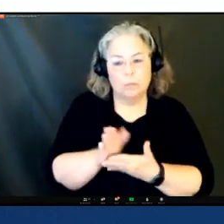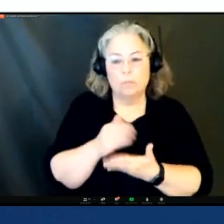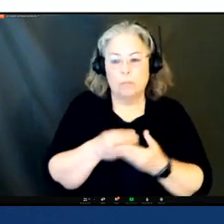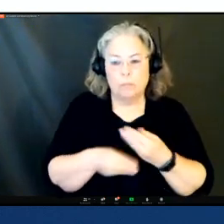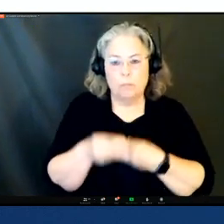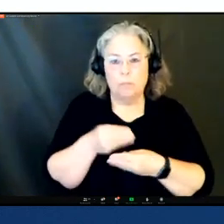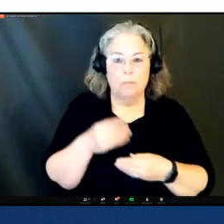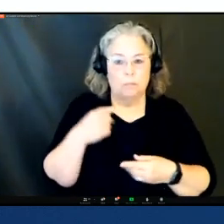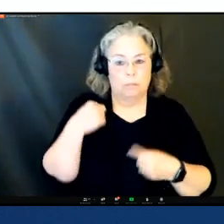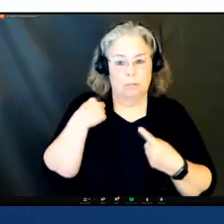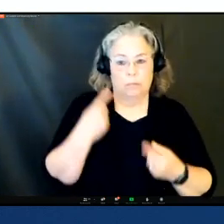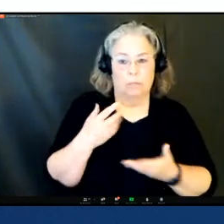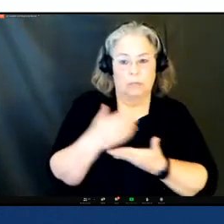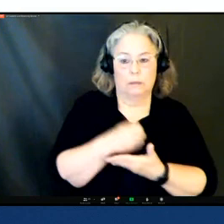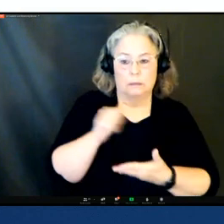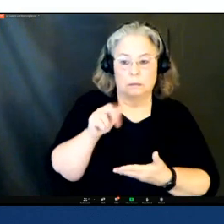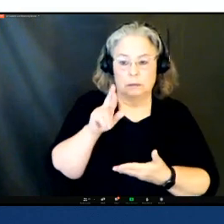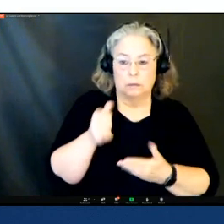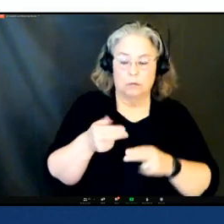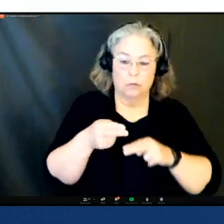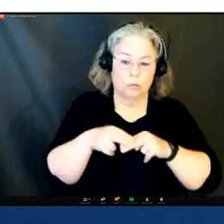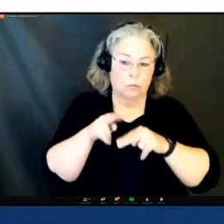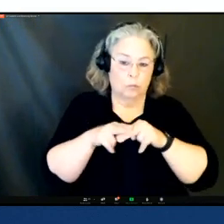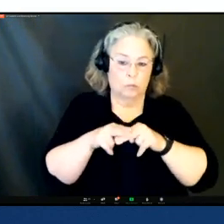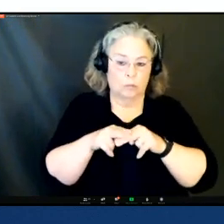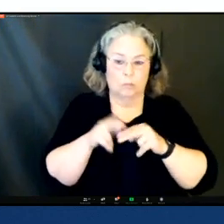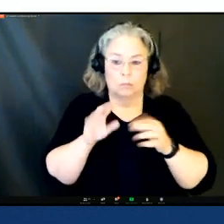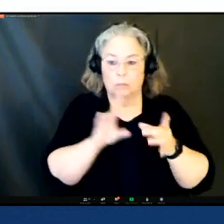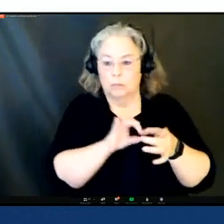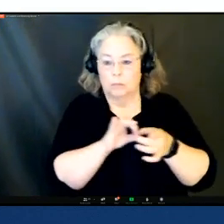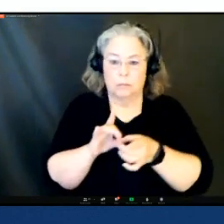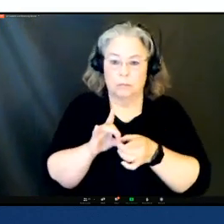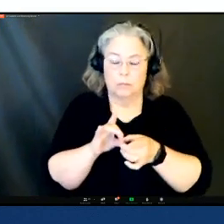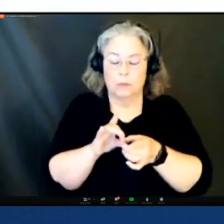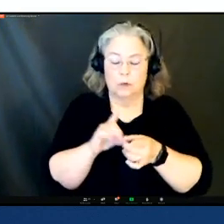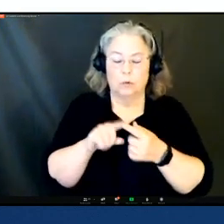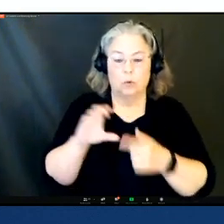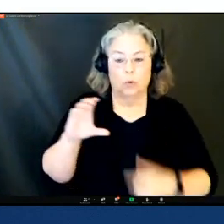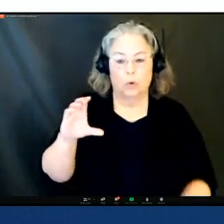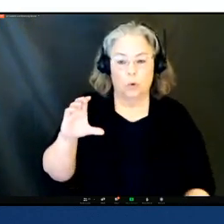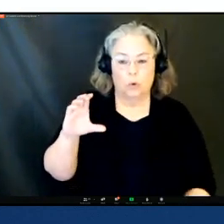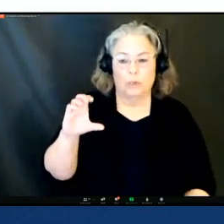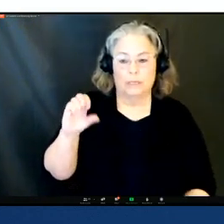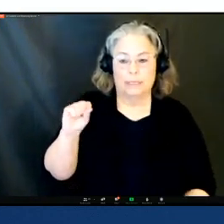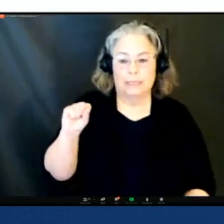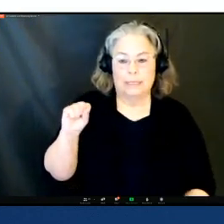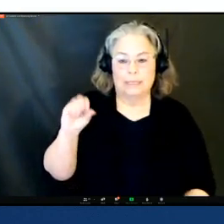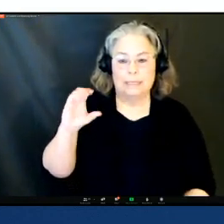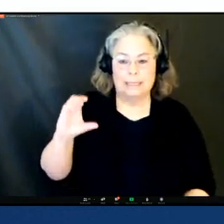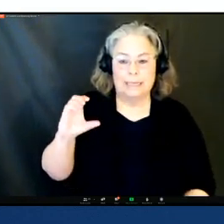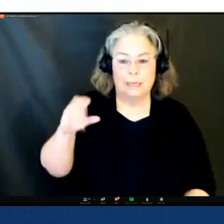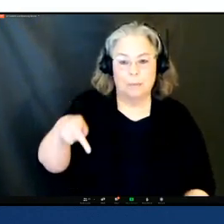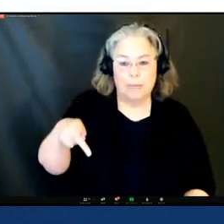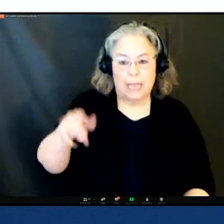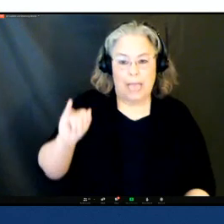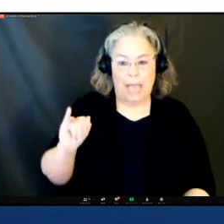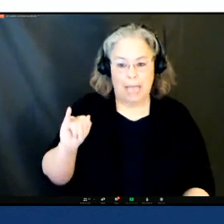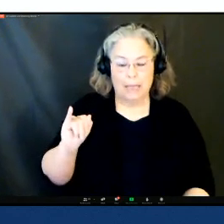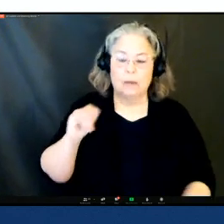salary increases in these agreements have been tied to the Consumer Price Index, or CPI, as an indication of the change in the cost of living.